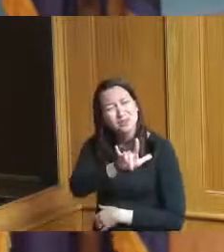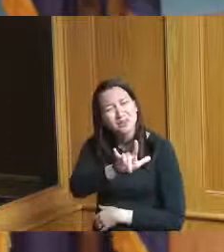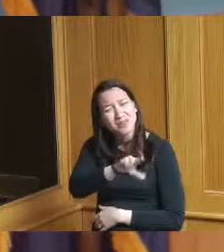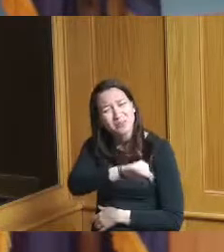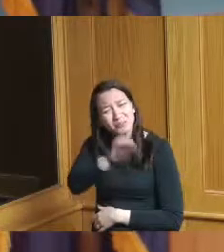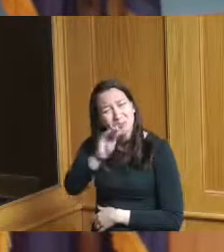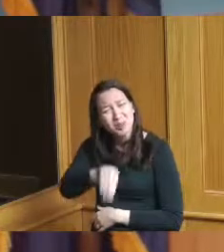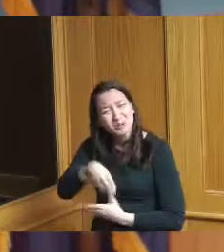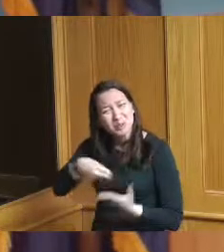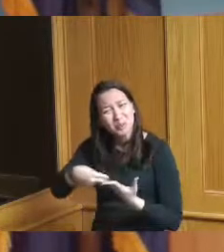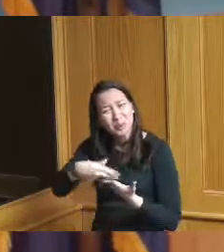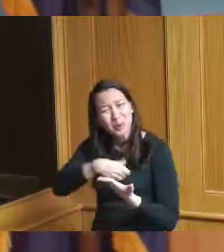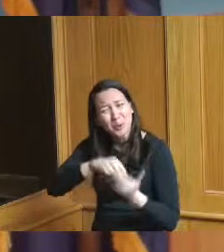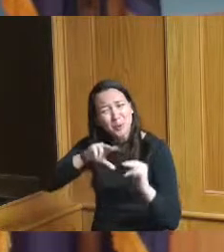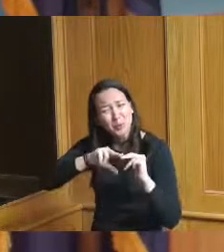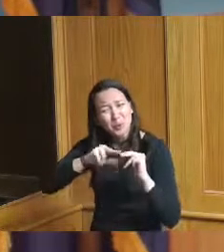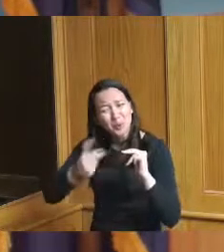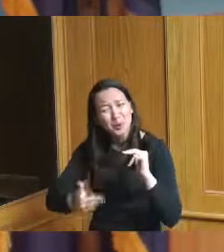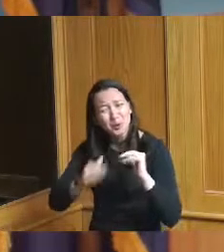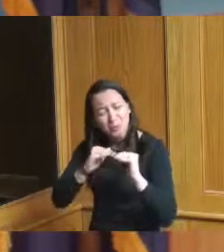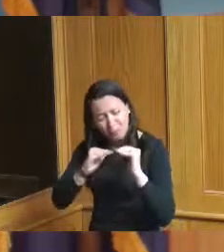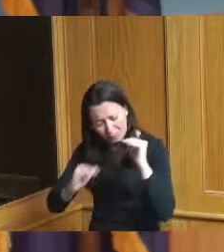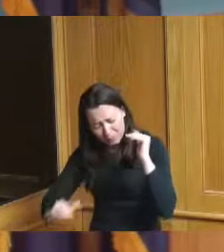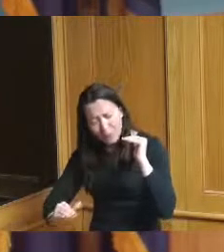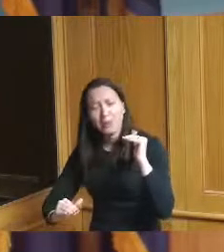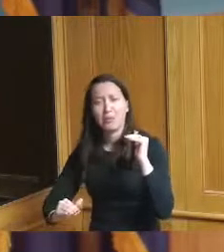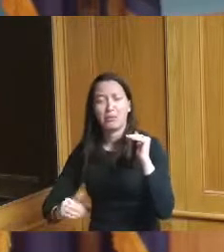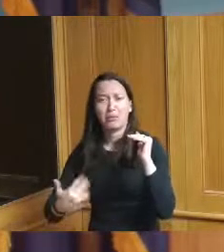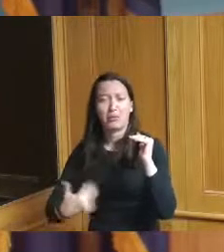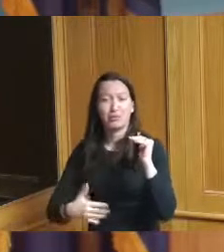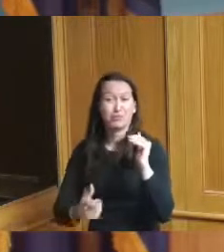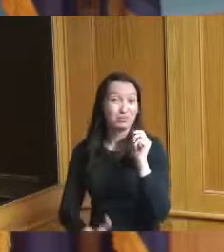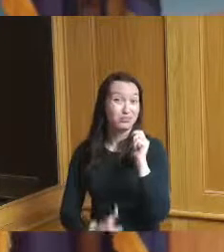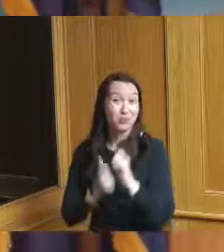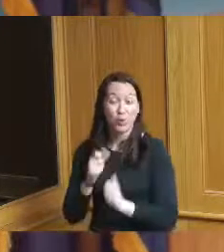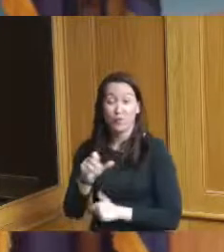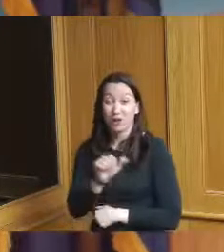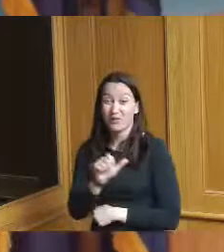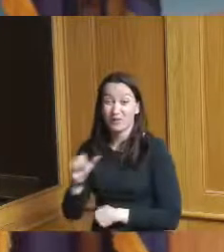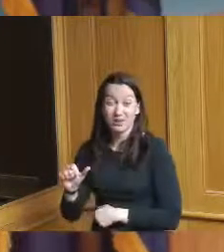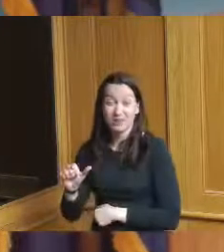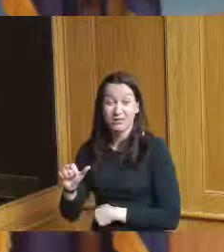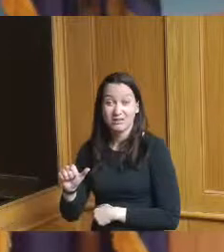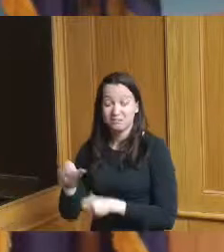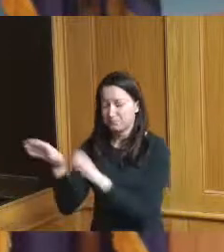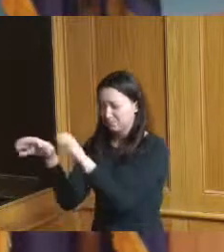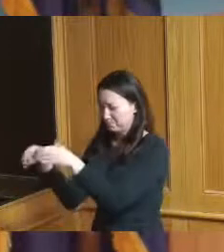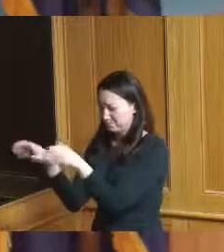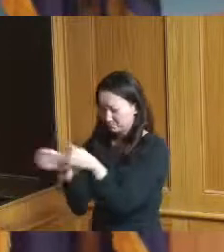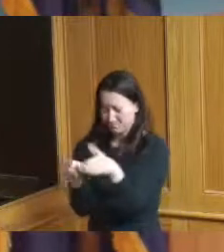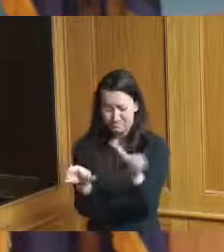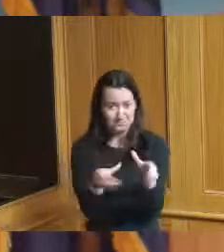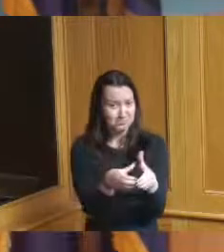income and they're most African-Americans in these categories are paycheck to paycheck